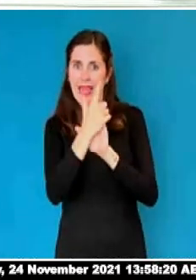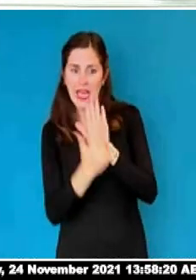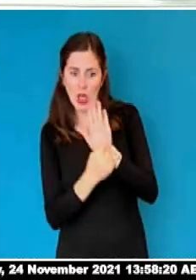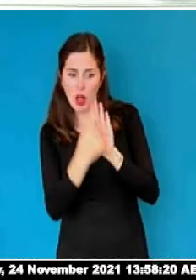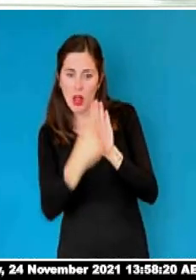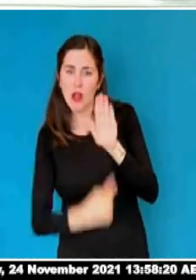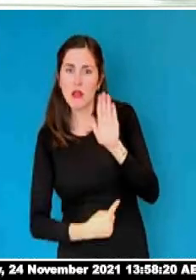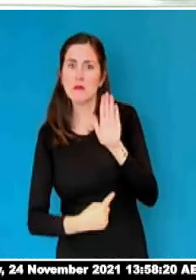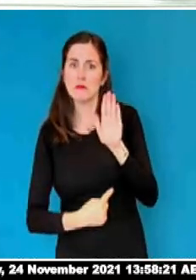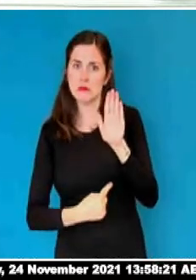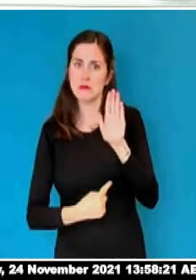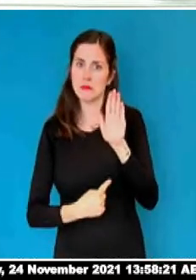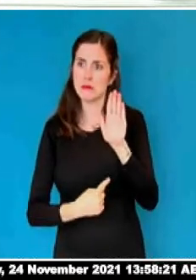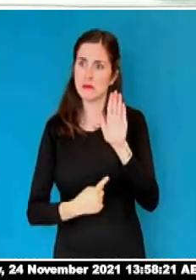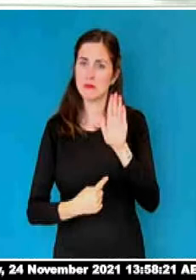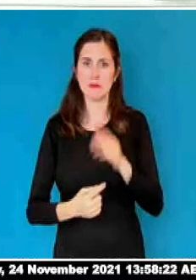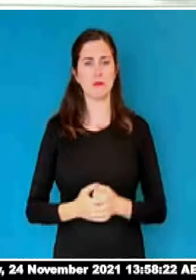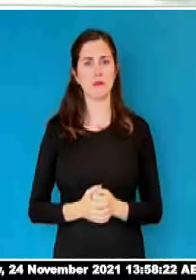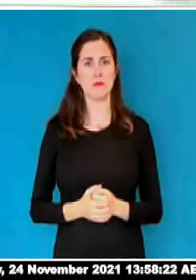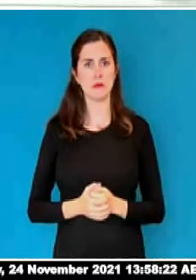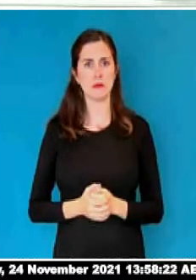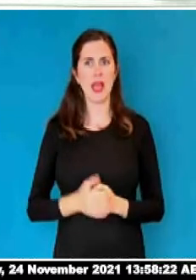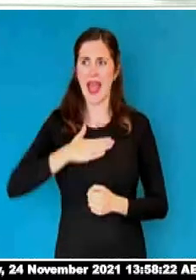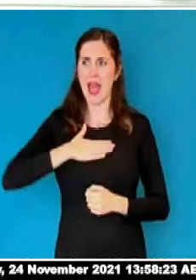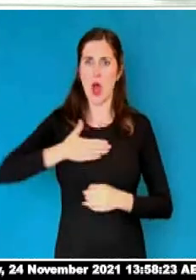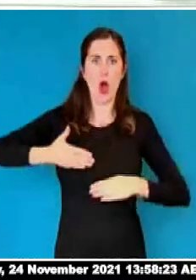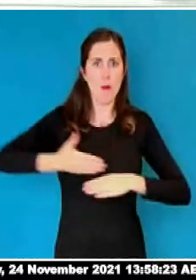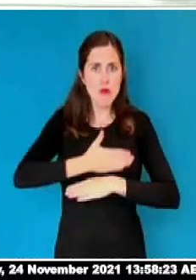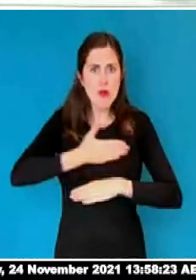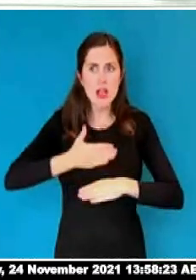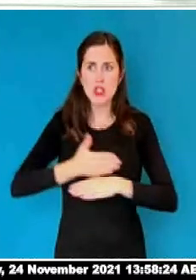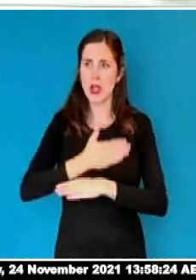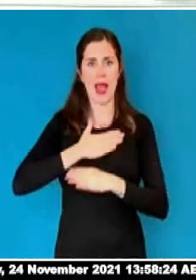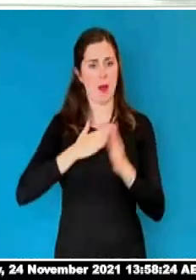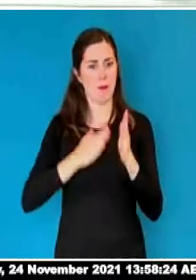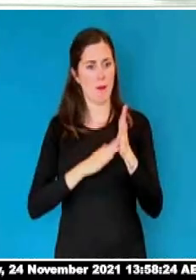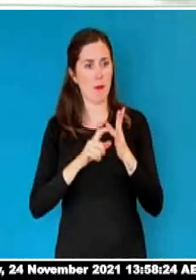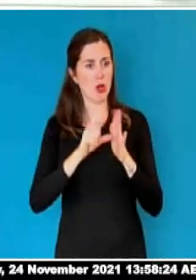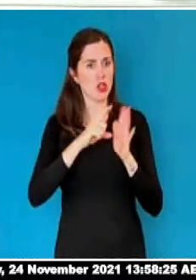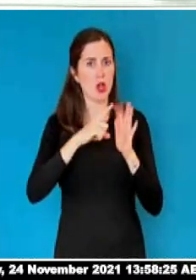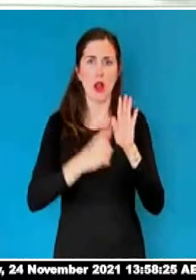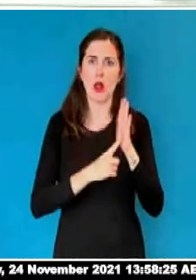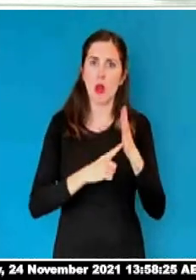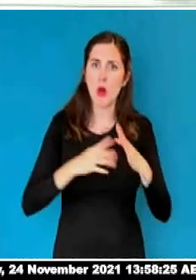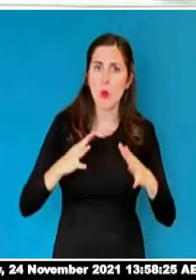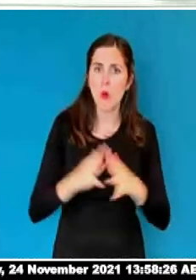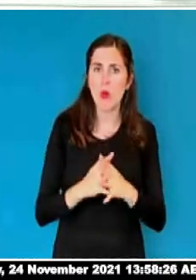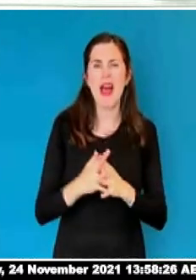wider employment regime, the operation of the model laws, and the various points of